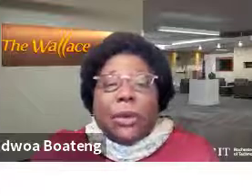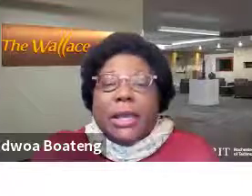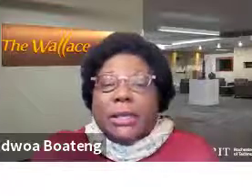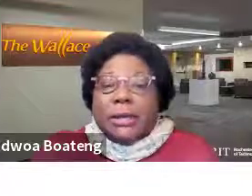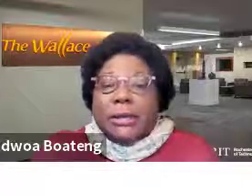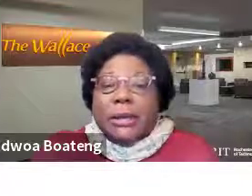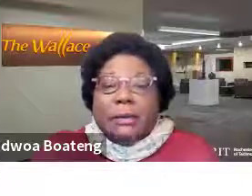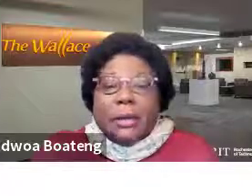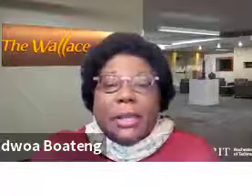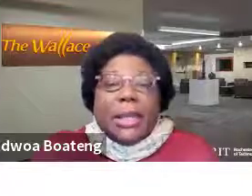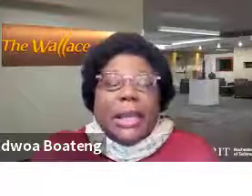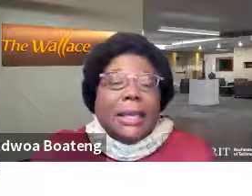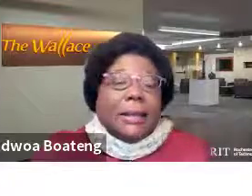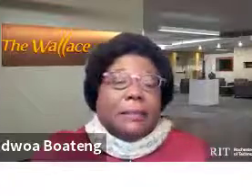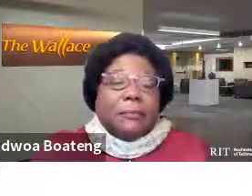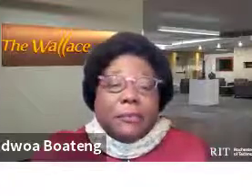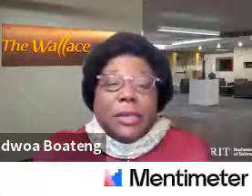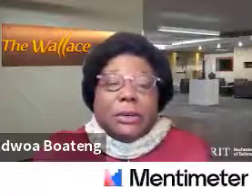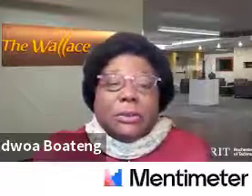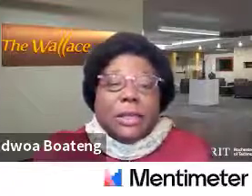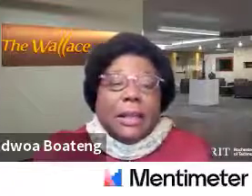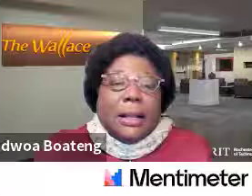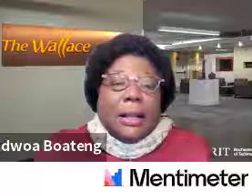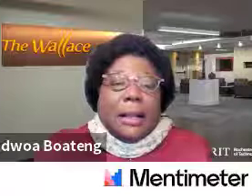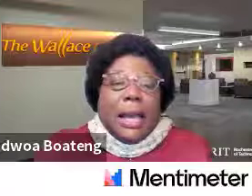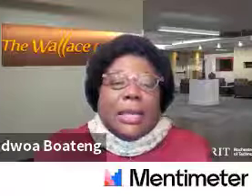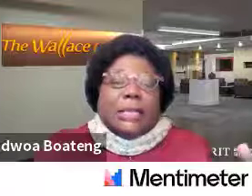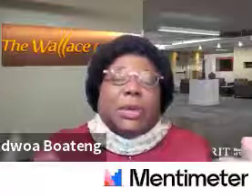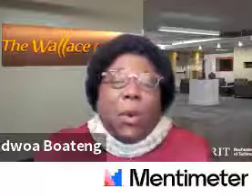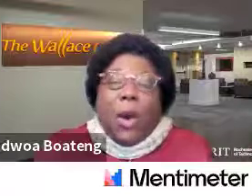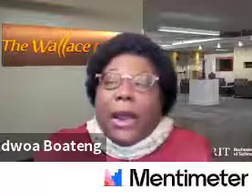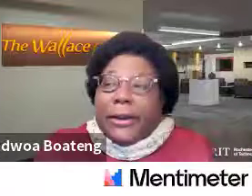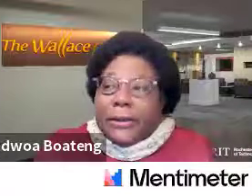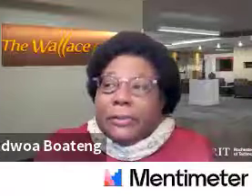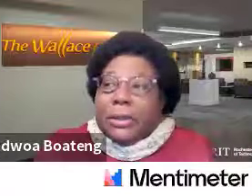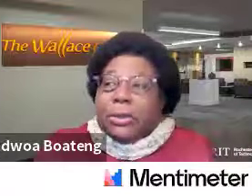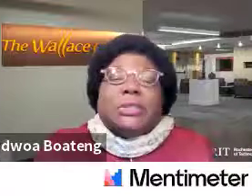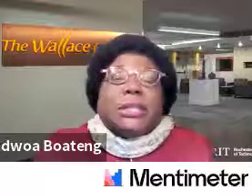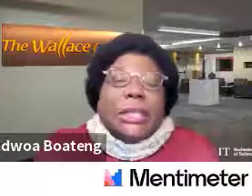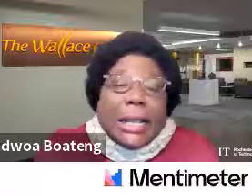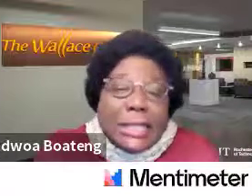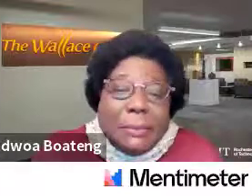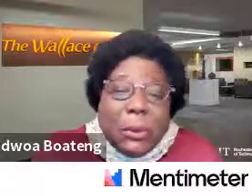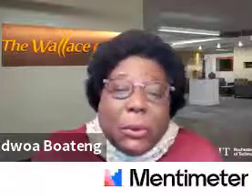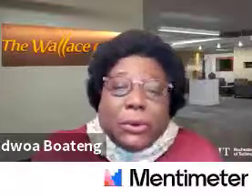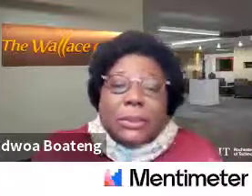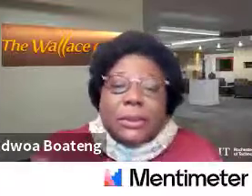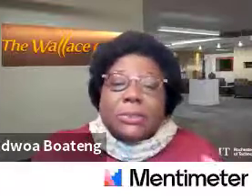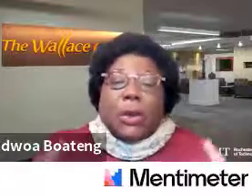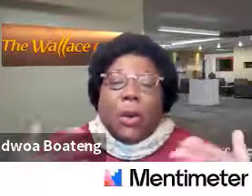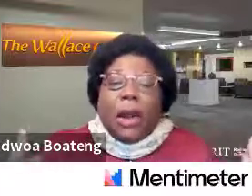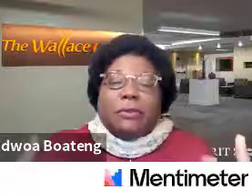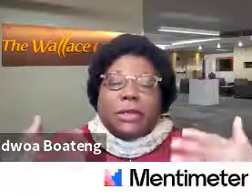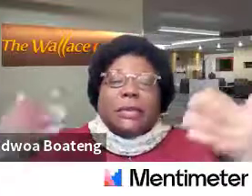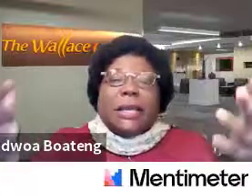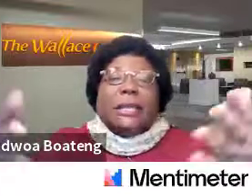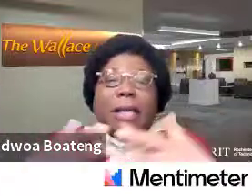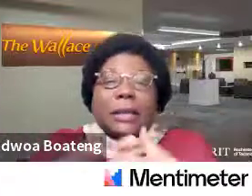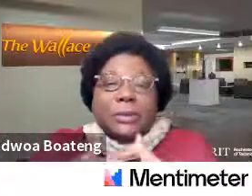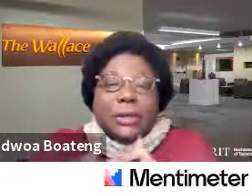already working in a, in a field and it's required particularly academic world is required for them to get a doctorate.